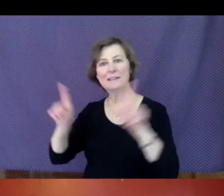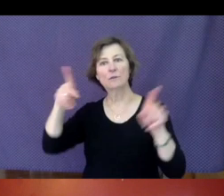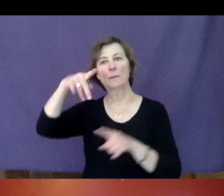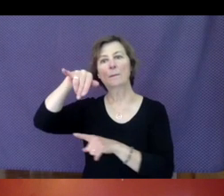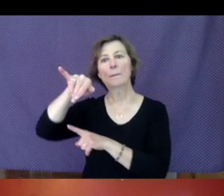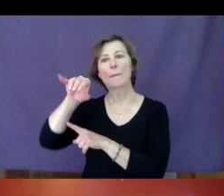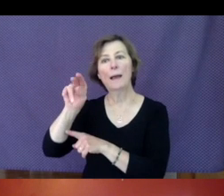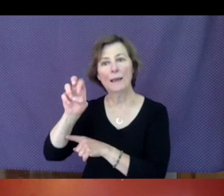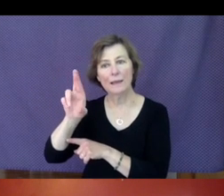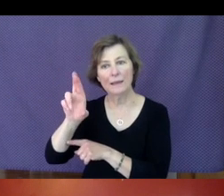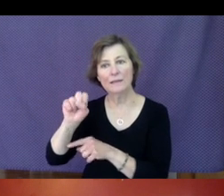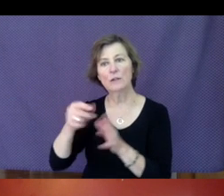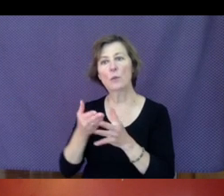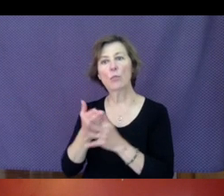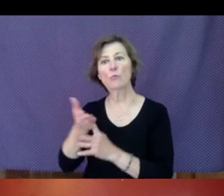exhibits and books